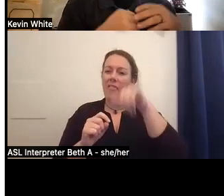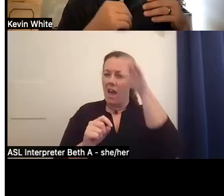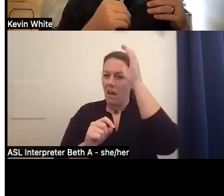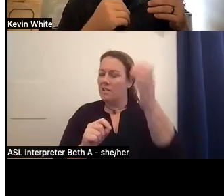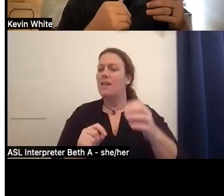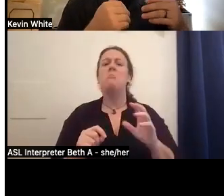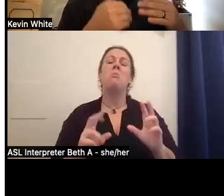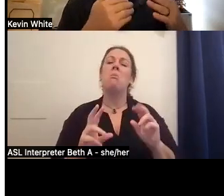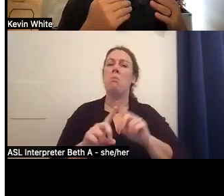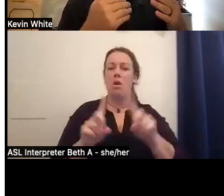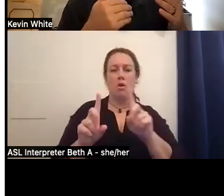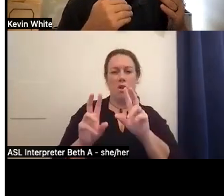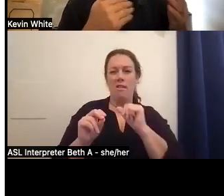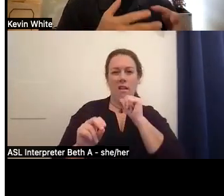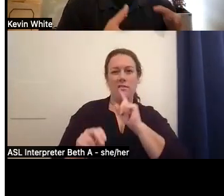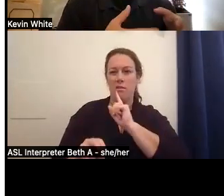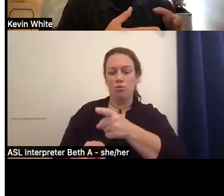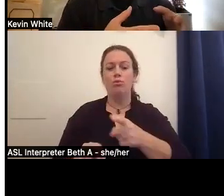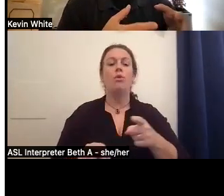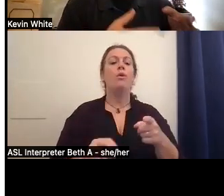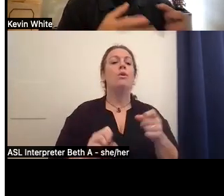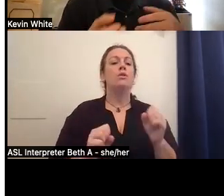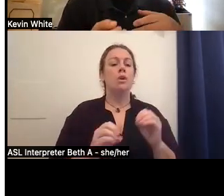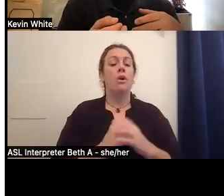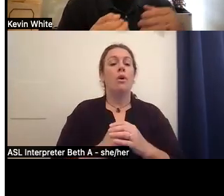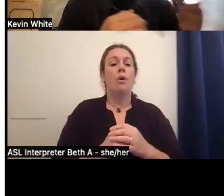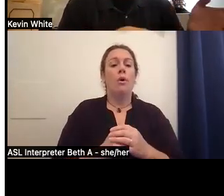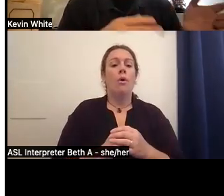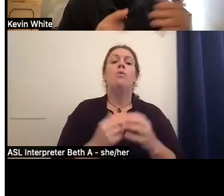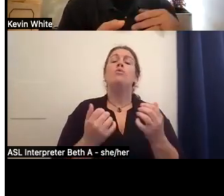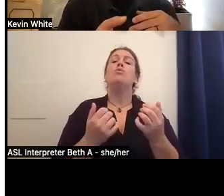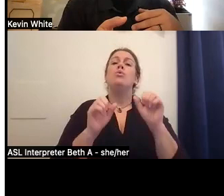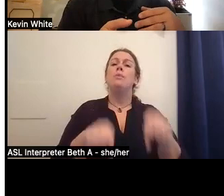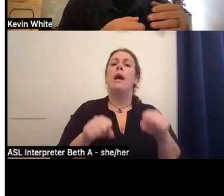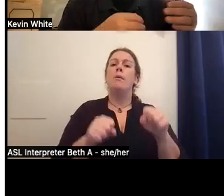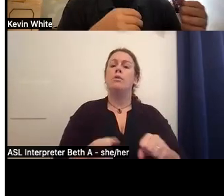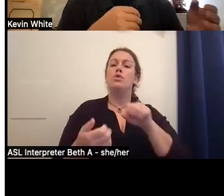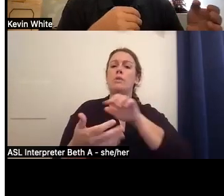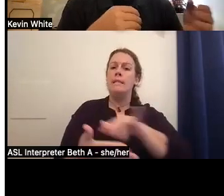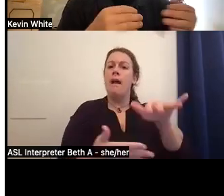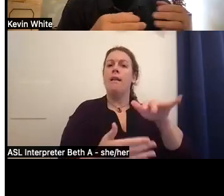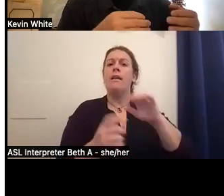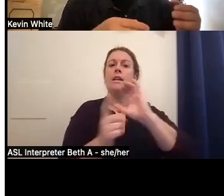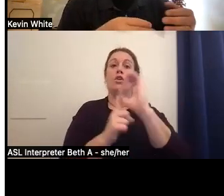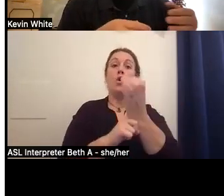in order to really study the changes within the culture externally and internally he begins to